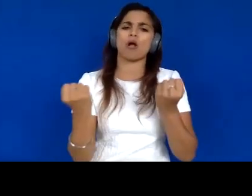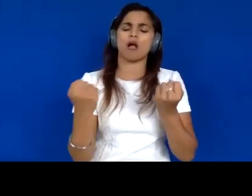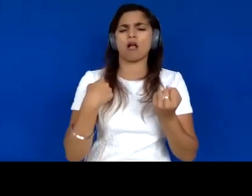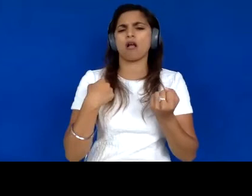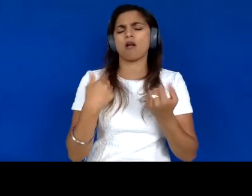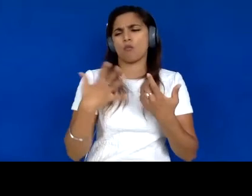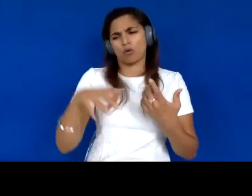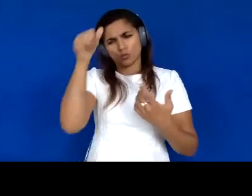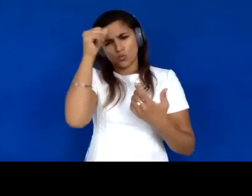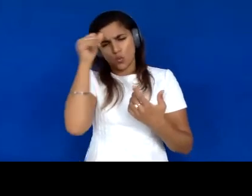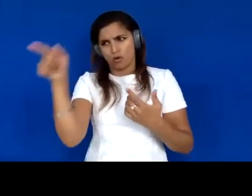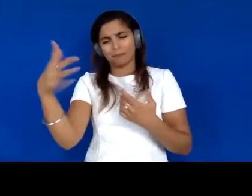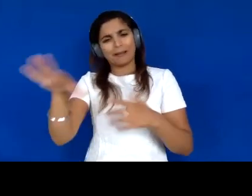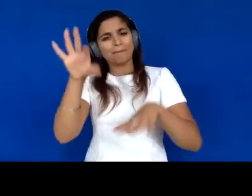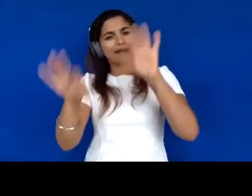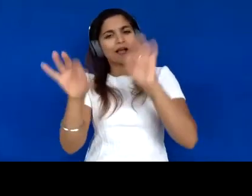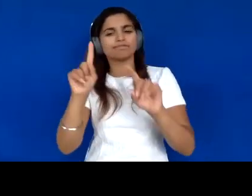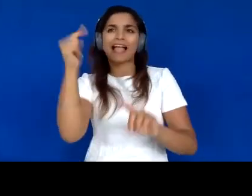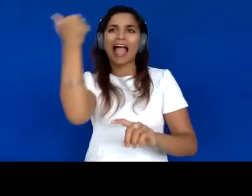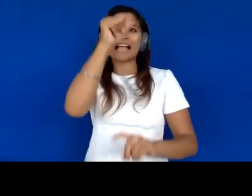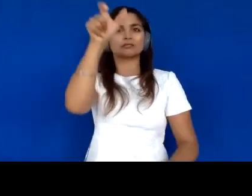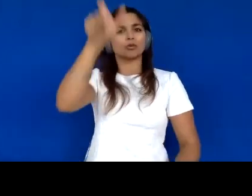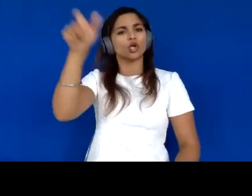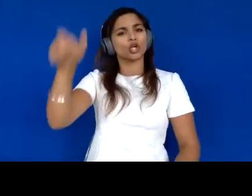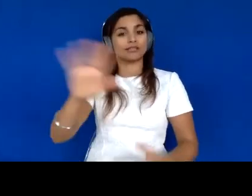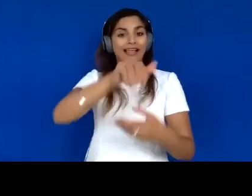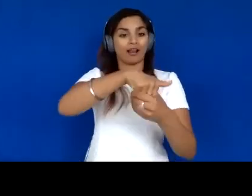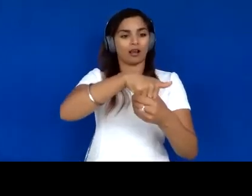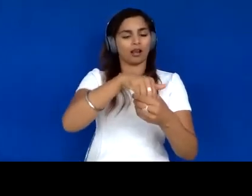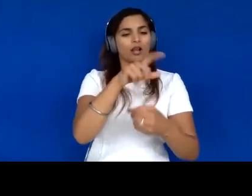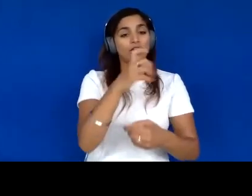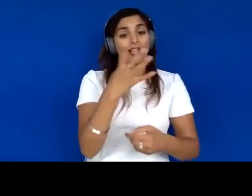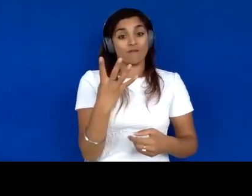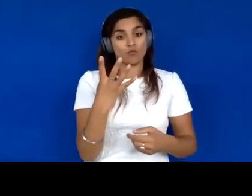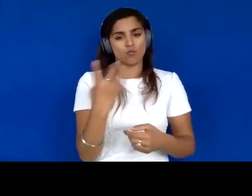the experts within both the channel force campaigns and behind the scenes